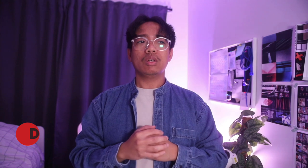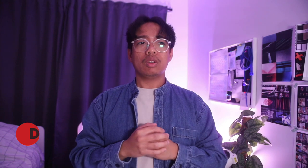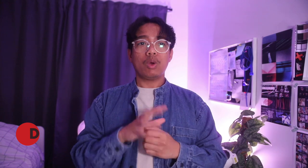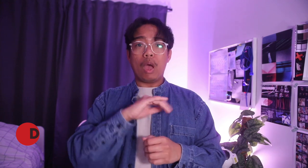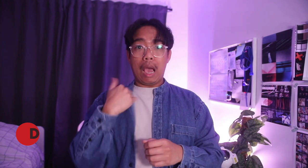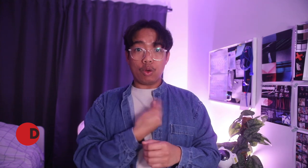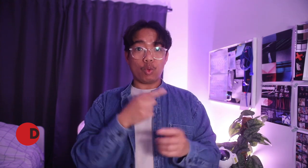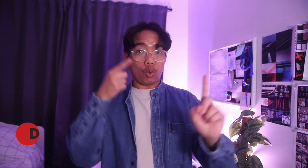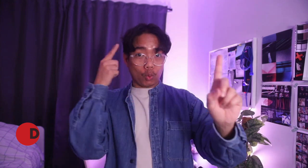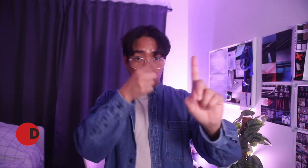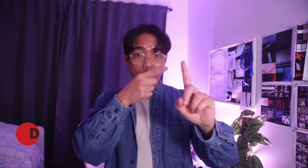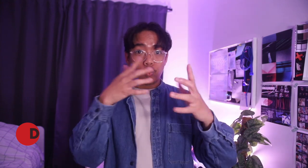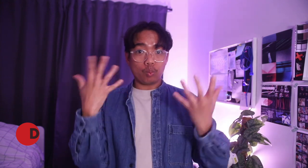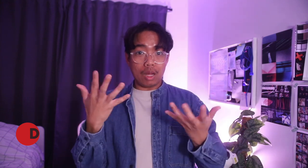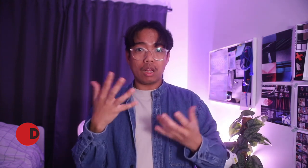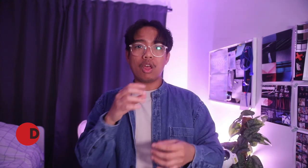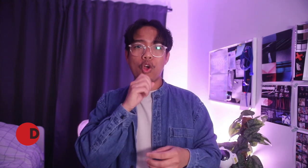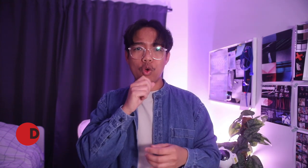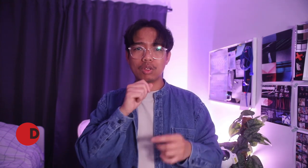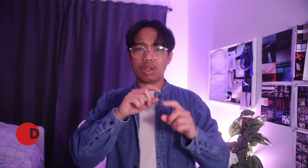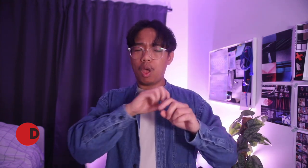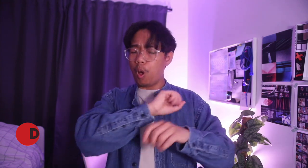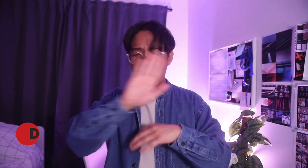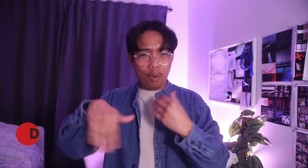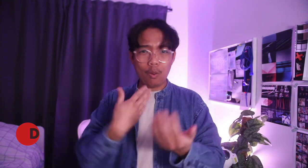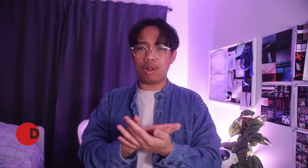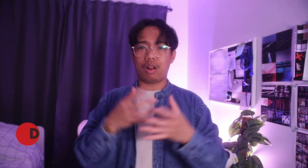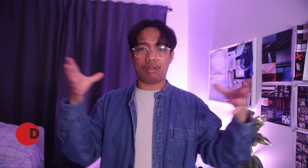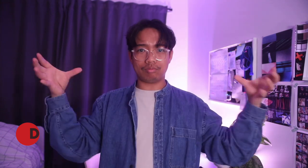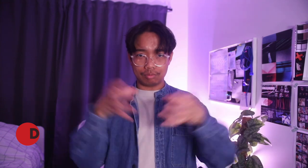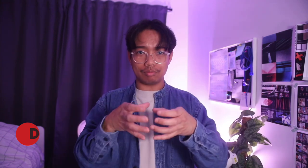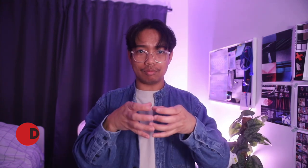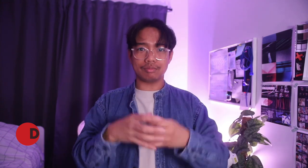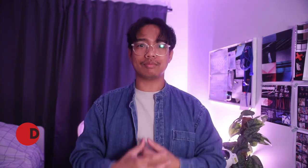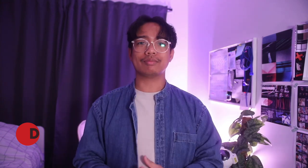Our goal is for members of all ages to meet.